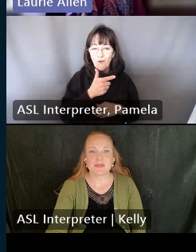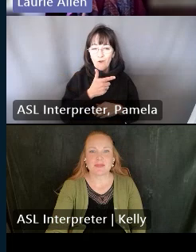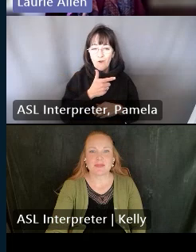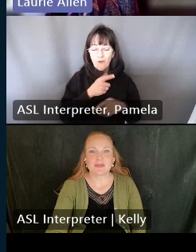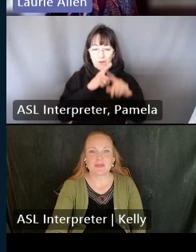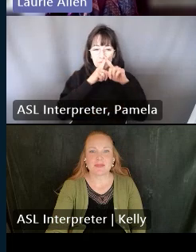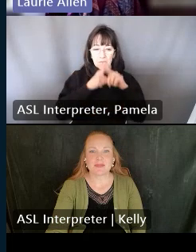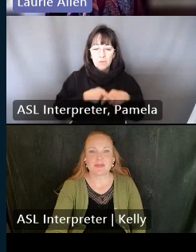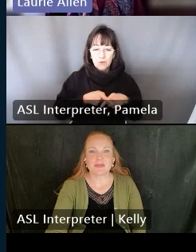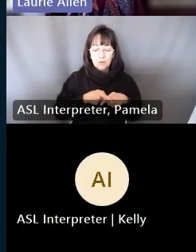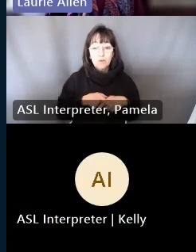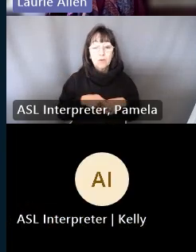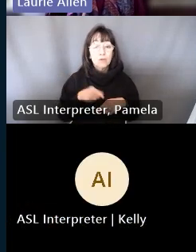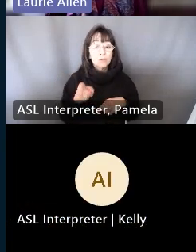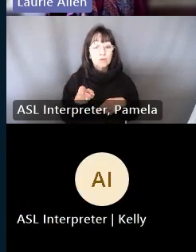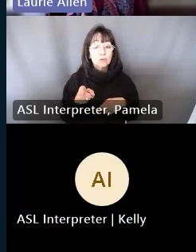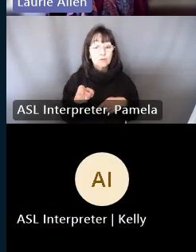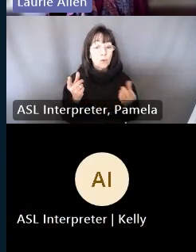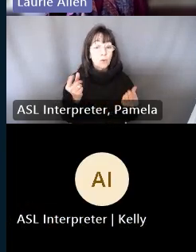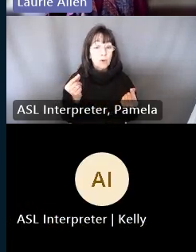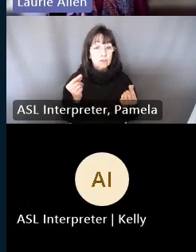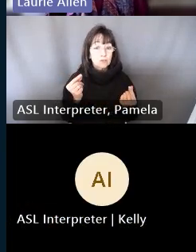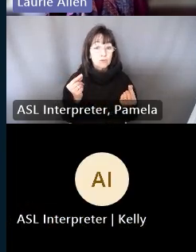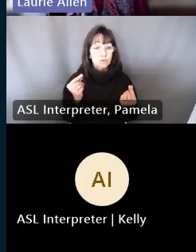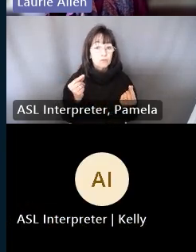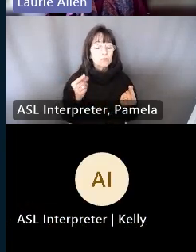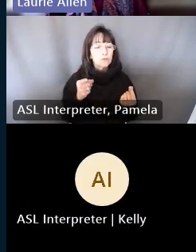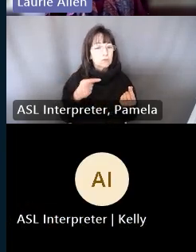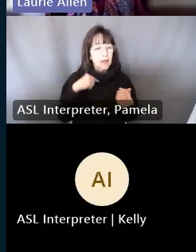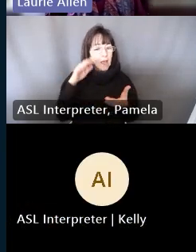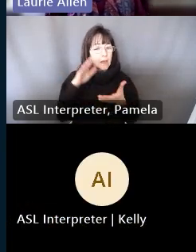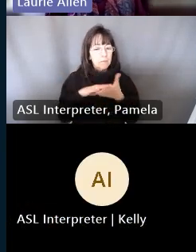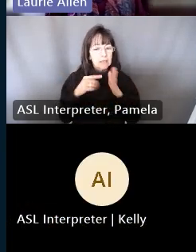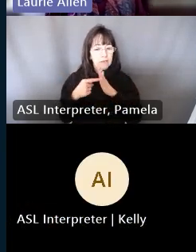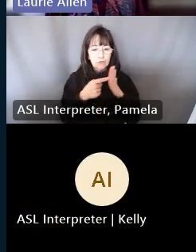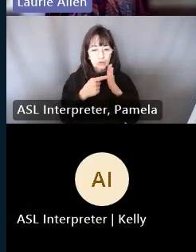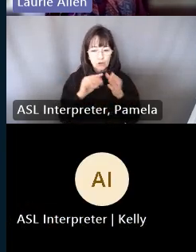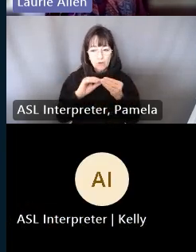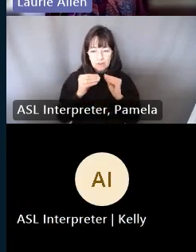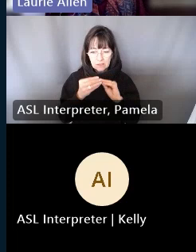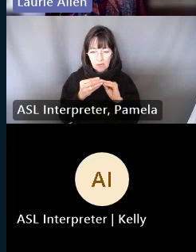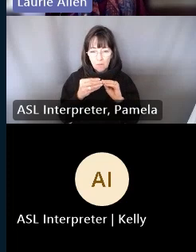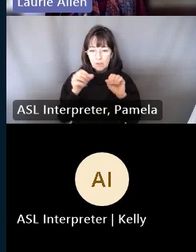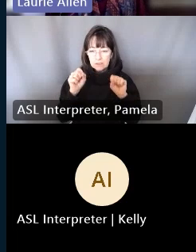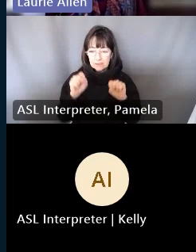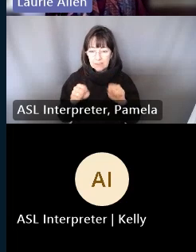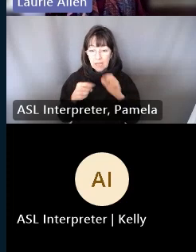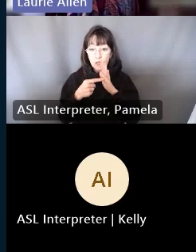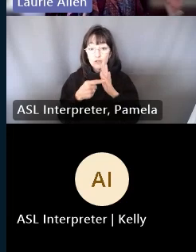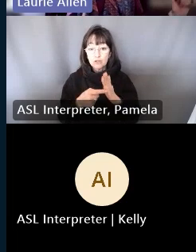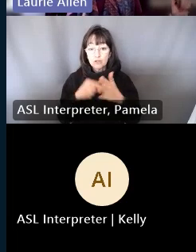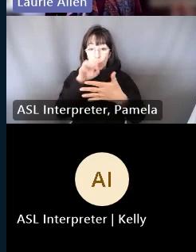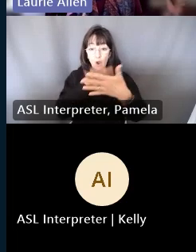Okay. So what it does do, I believe show numbers but it definitely shows—you can say, “Show Grid” and then you can select the number.